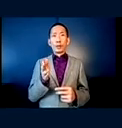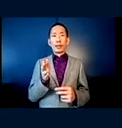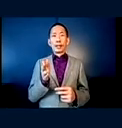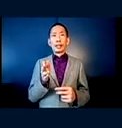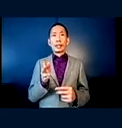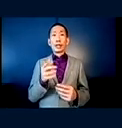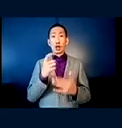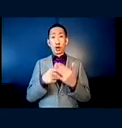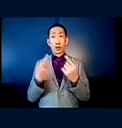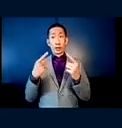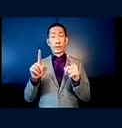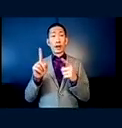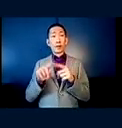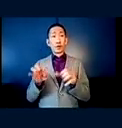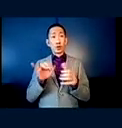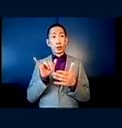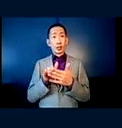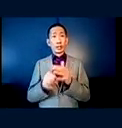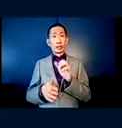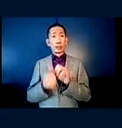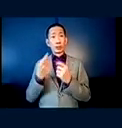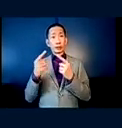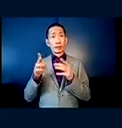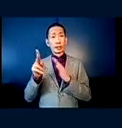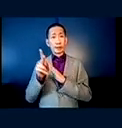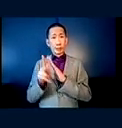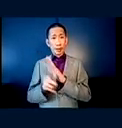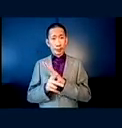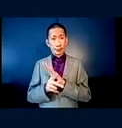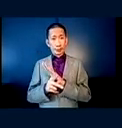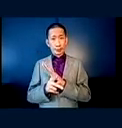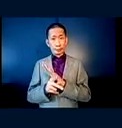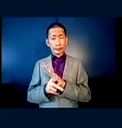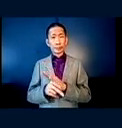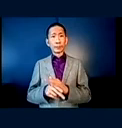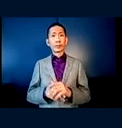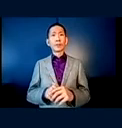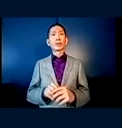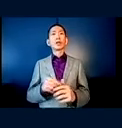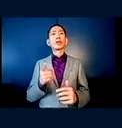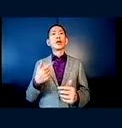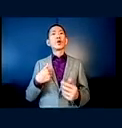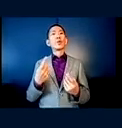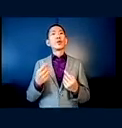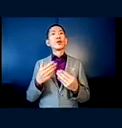SOME PLACES WHERE IT WOULD BE COST EFFECTIVE TO DO THIS MOST